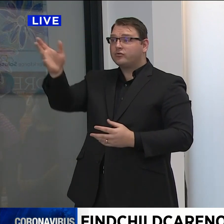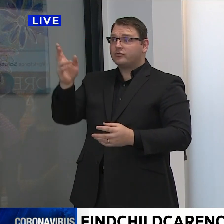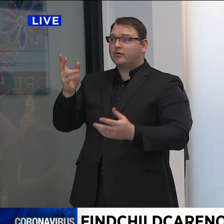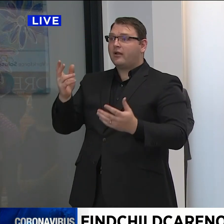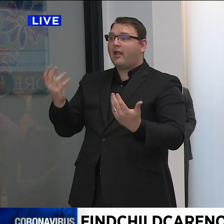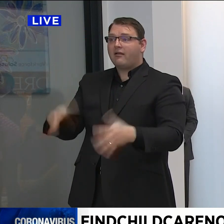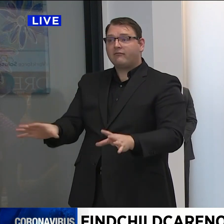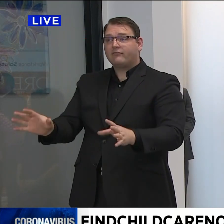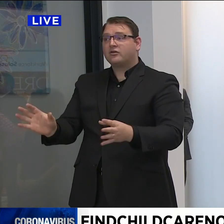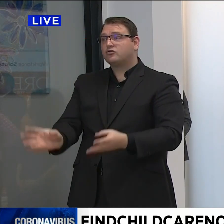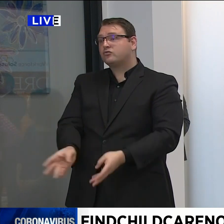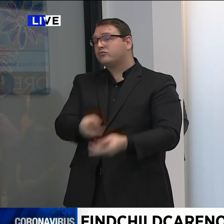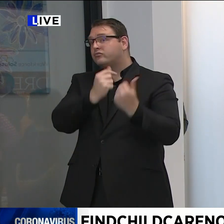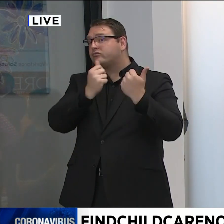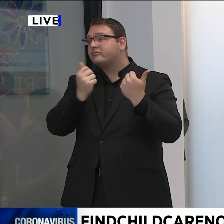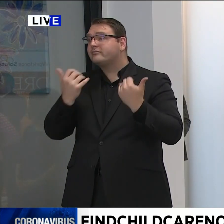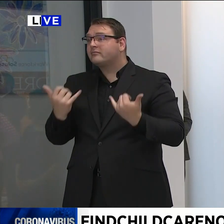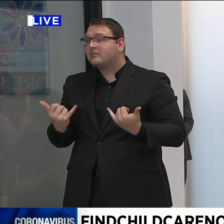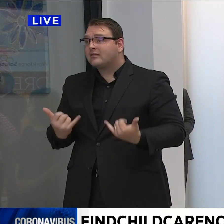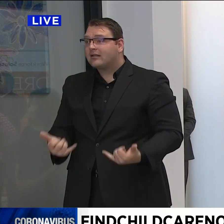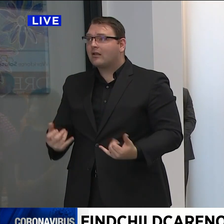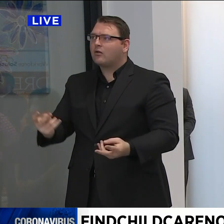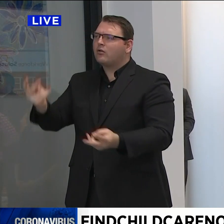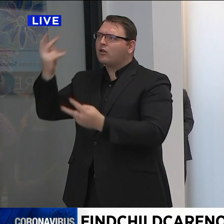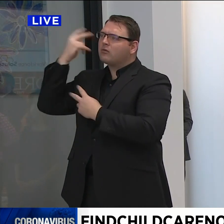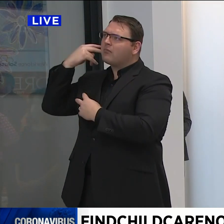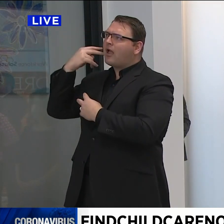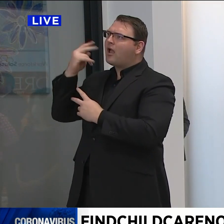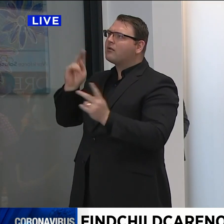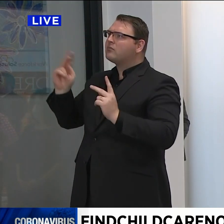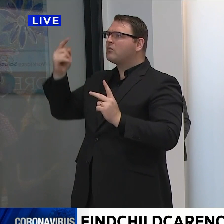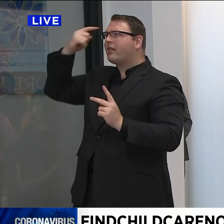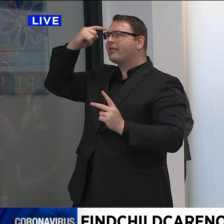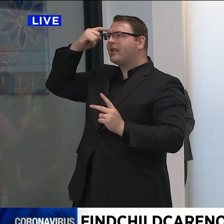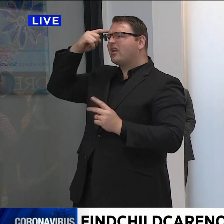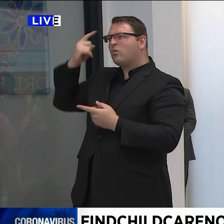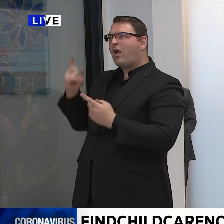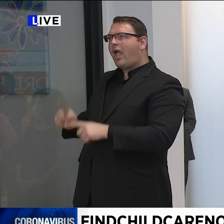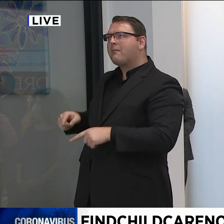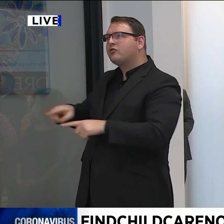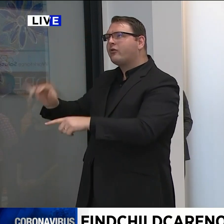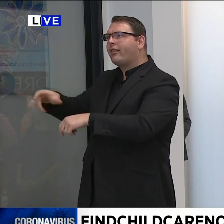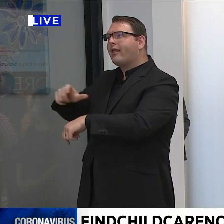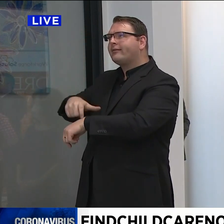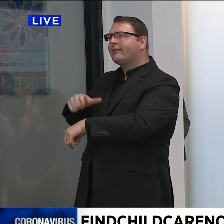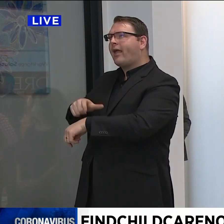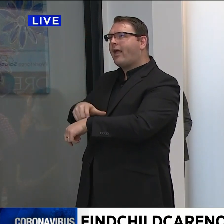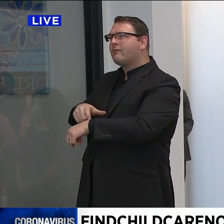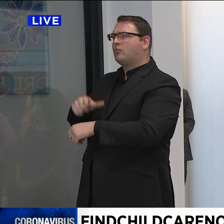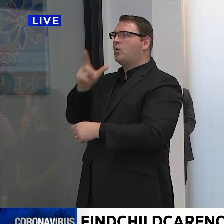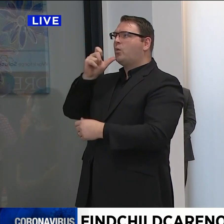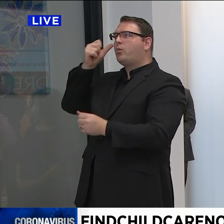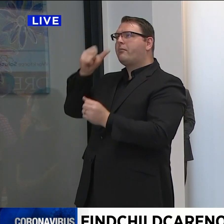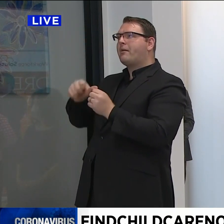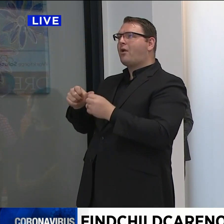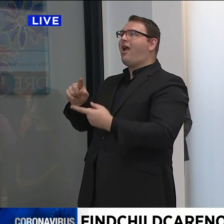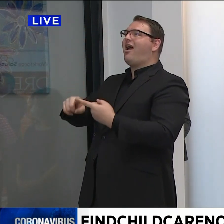concerned that the time that we’re wasting right now on the we’re wasting right now on the jail and I think jail and I think history will remember people in history will remember people in 2 ways those who took bold